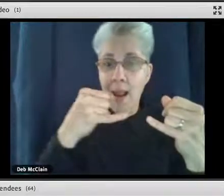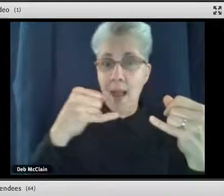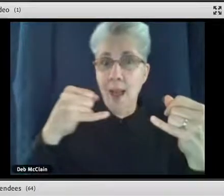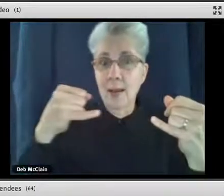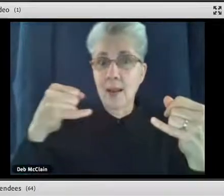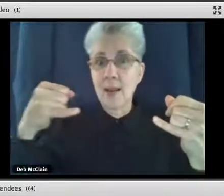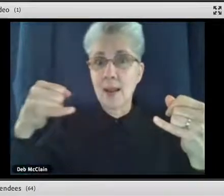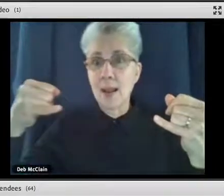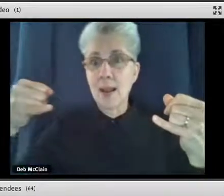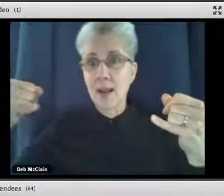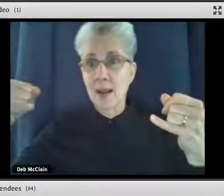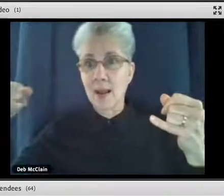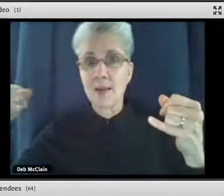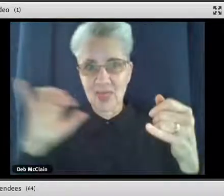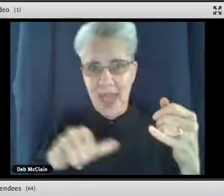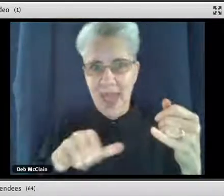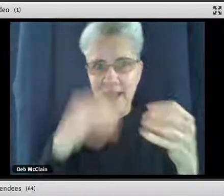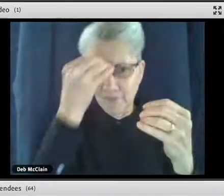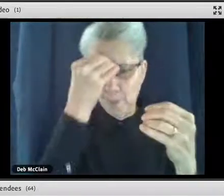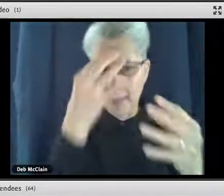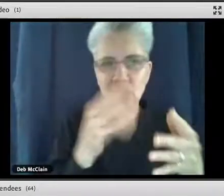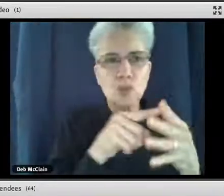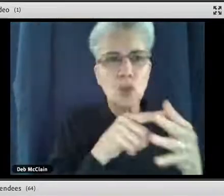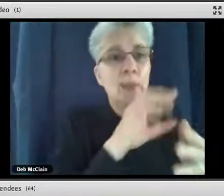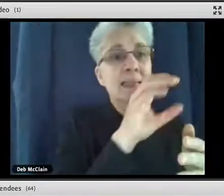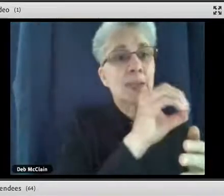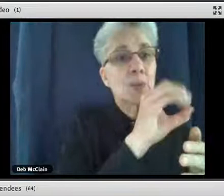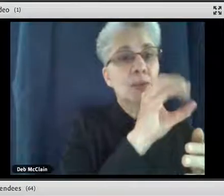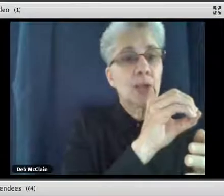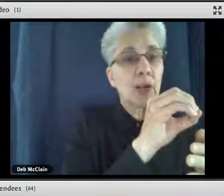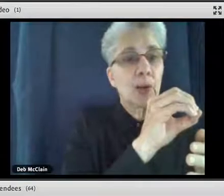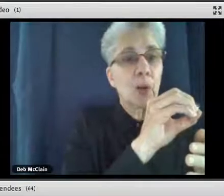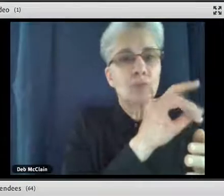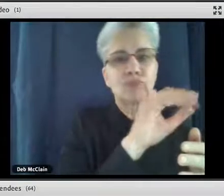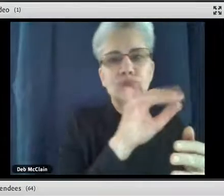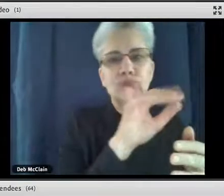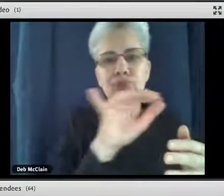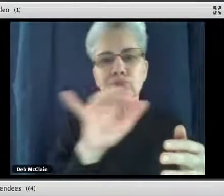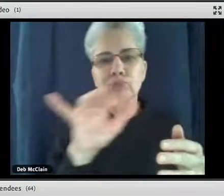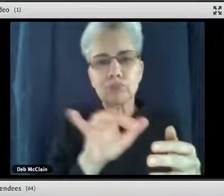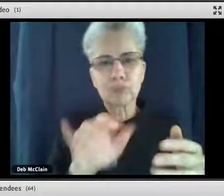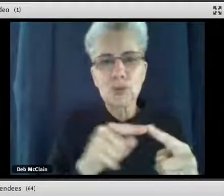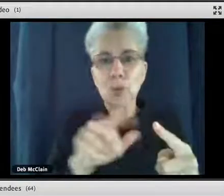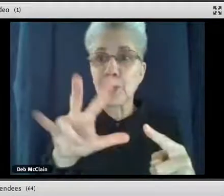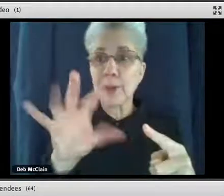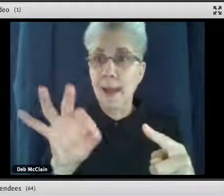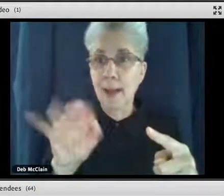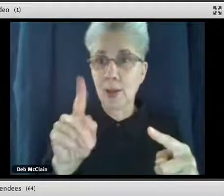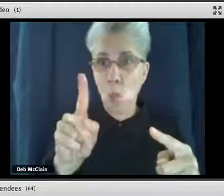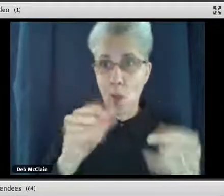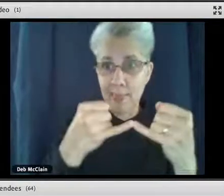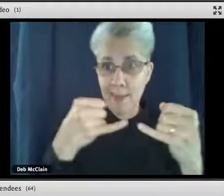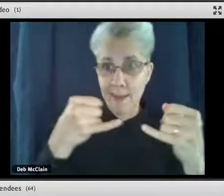just one long, horizontal line of this information, starting with 00 and going all the way to 39.